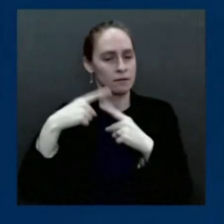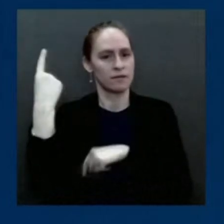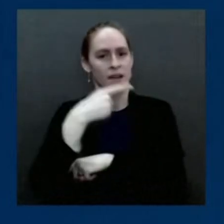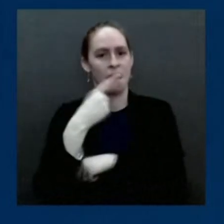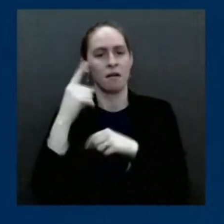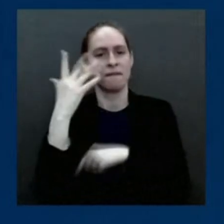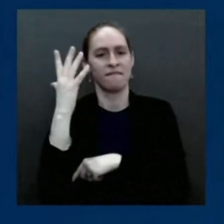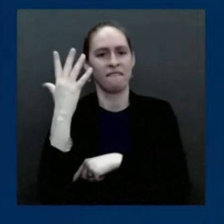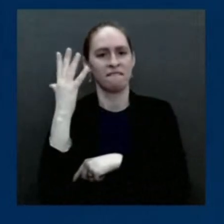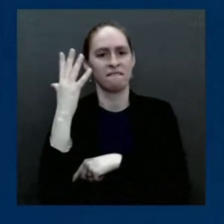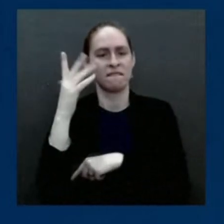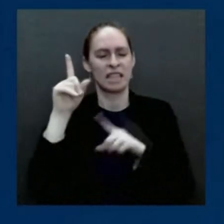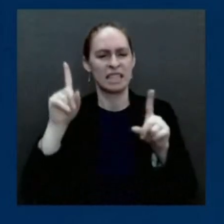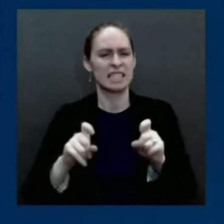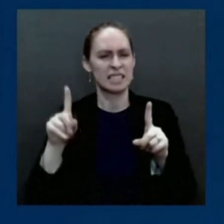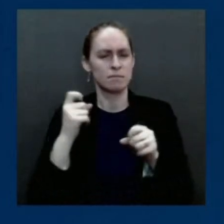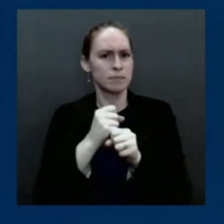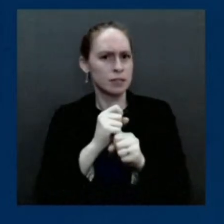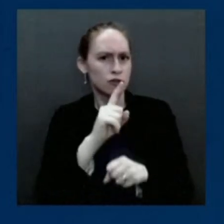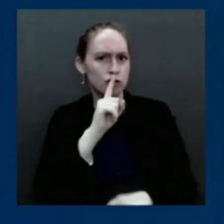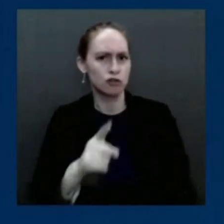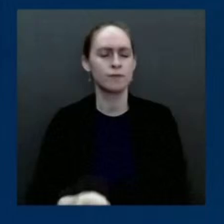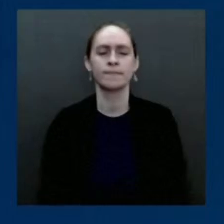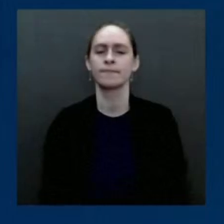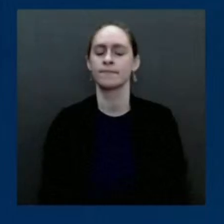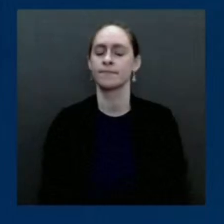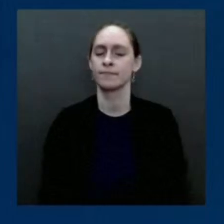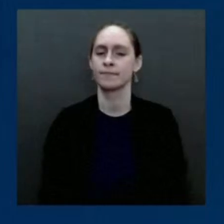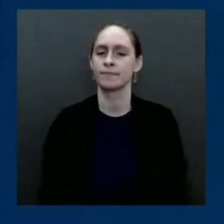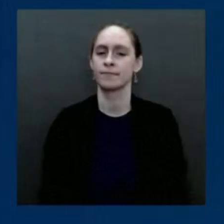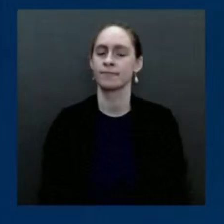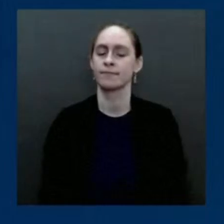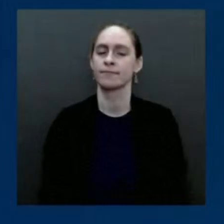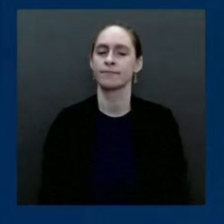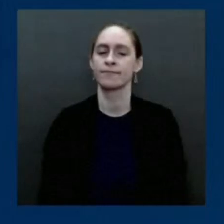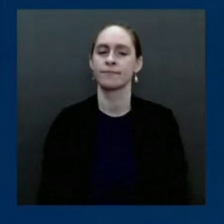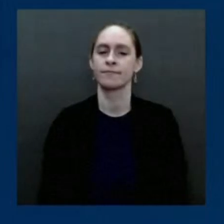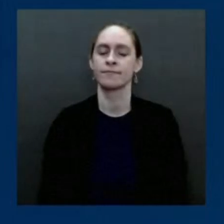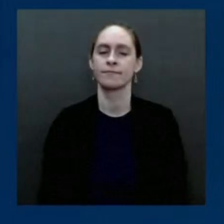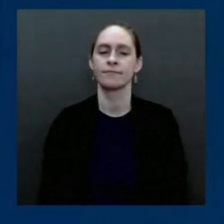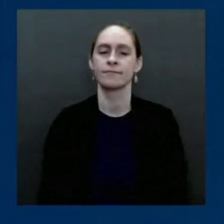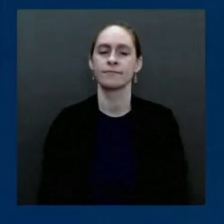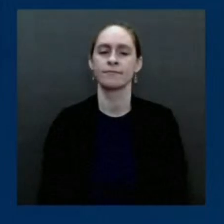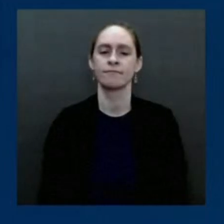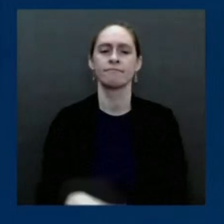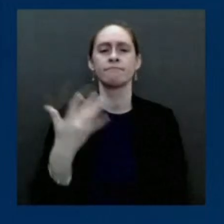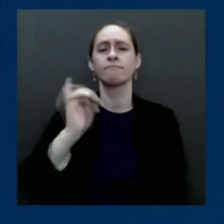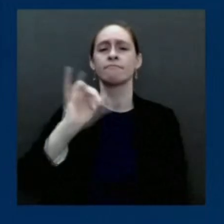YOUR QUARANTINE PERIOD OR YOUR TEN DAYS AFTER EXPOSURE LIKE